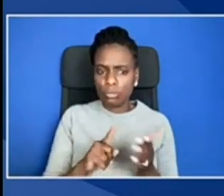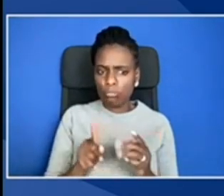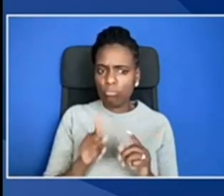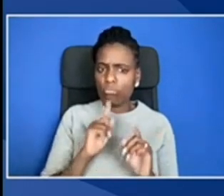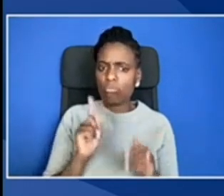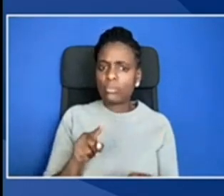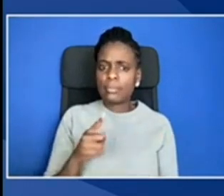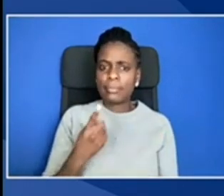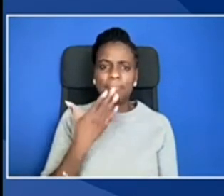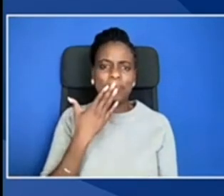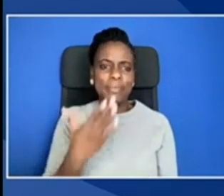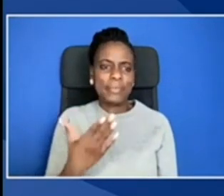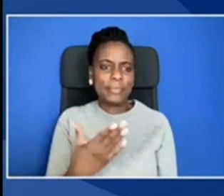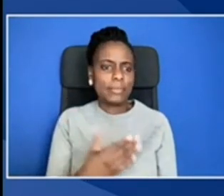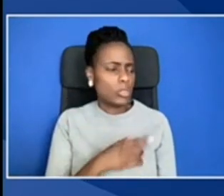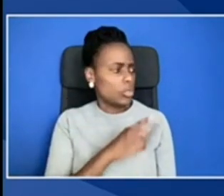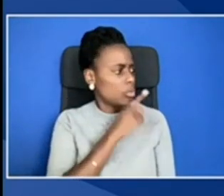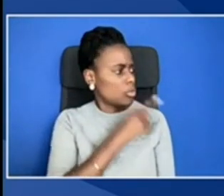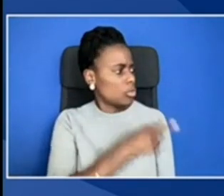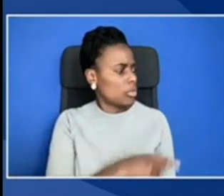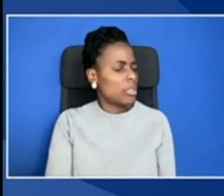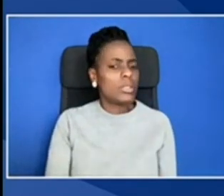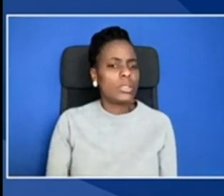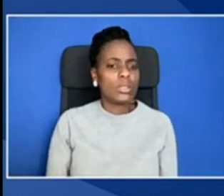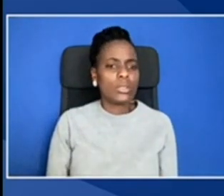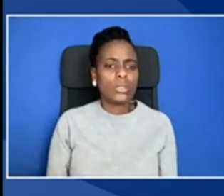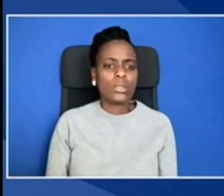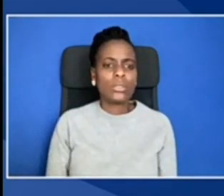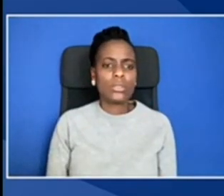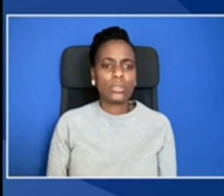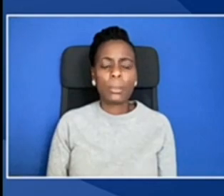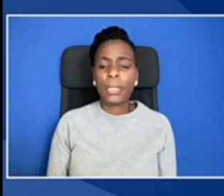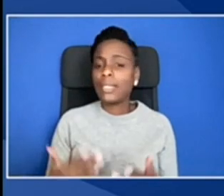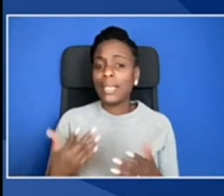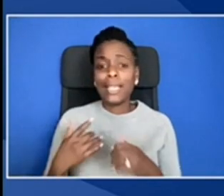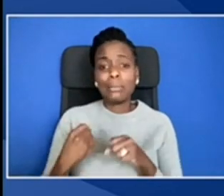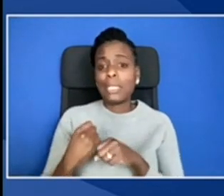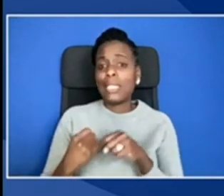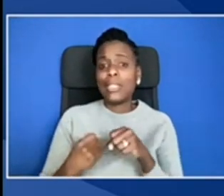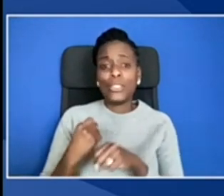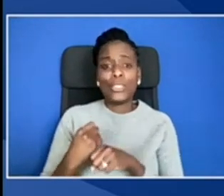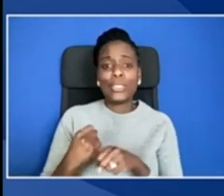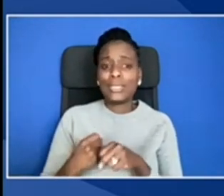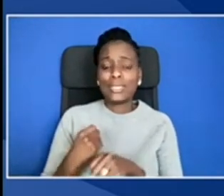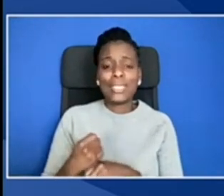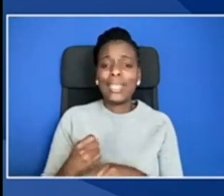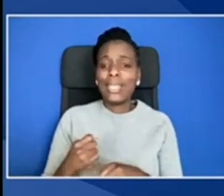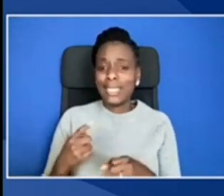Sure. And again, I- it's been years since we all were in one of these Zooms, so I